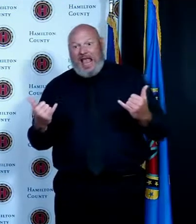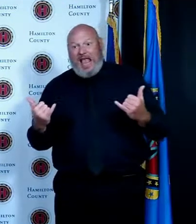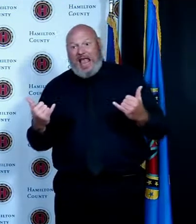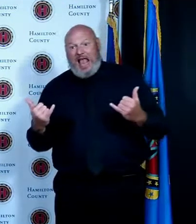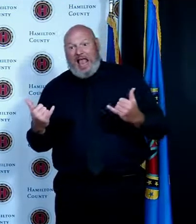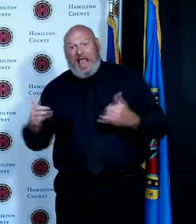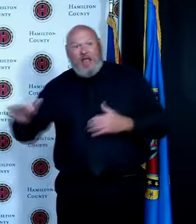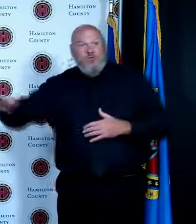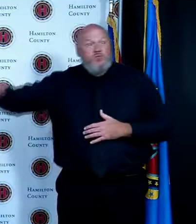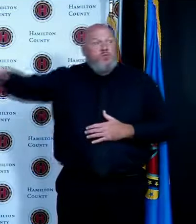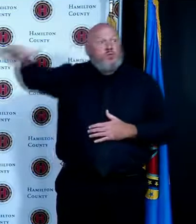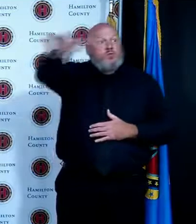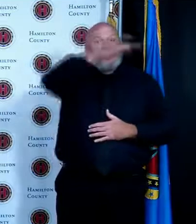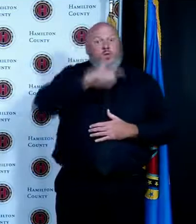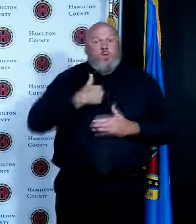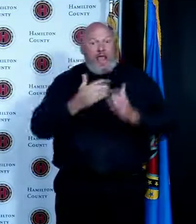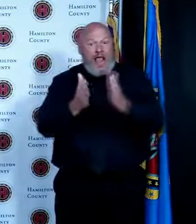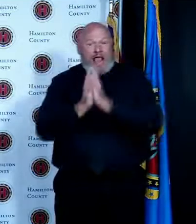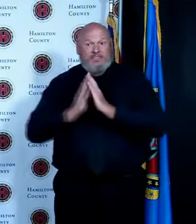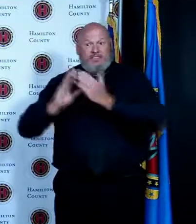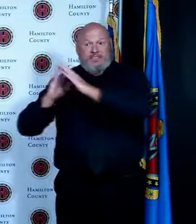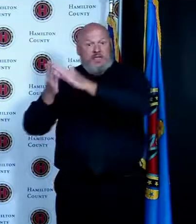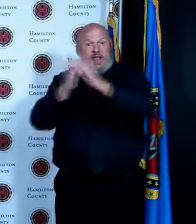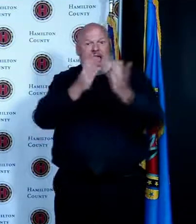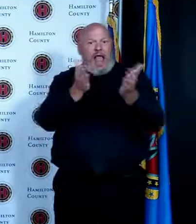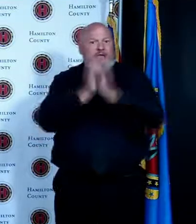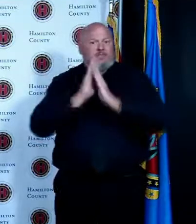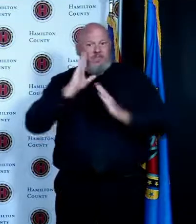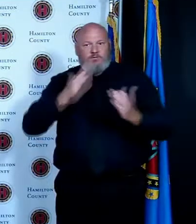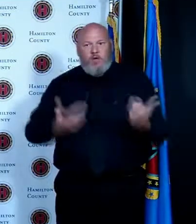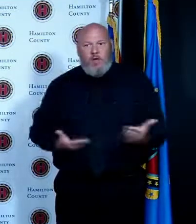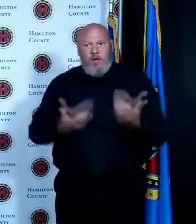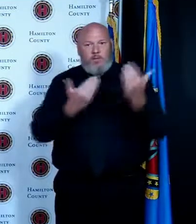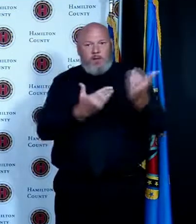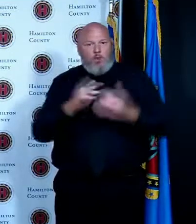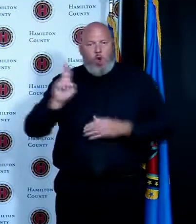to administer the program so the rfp is currently on the street